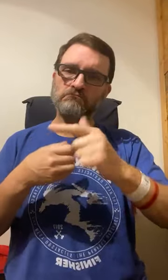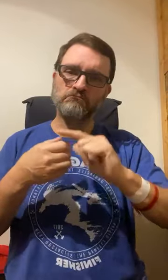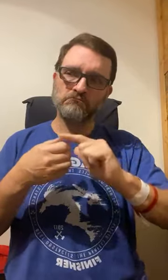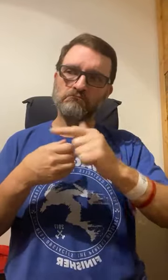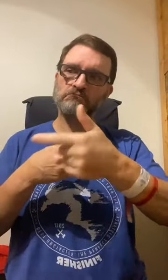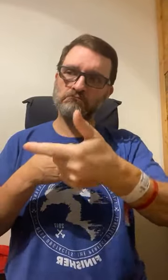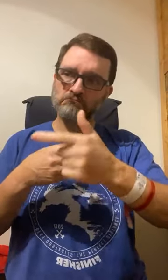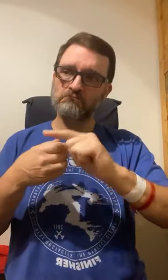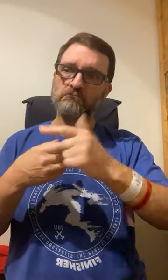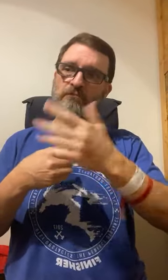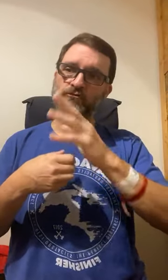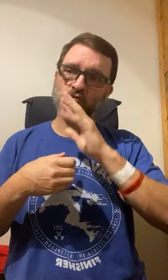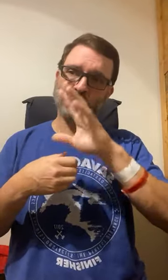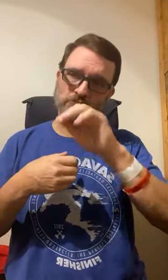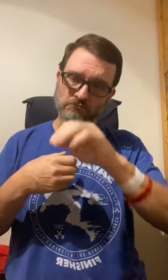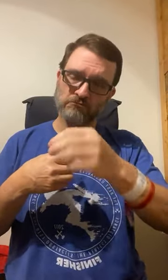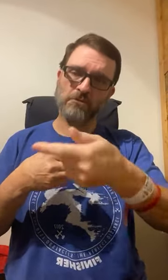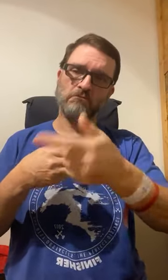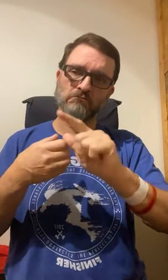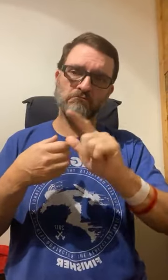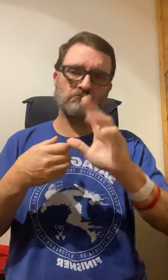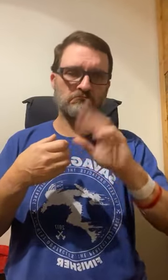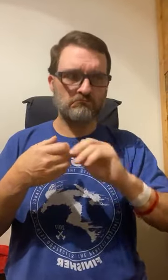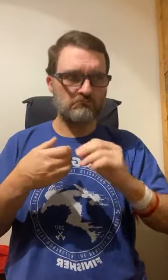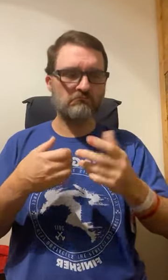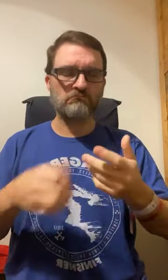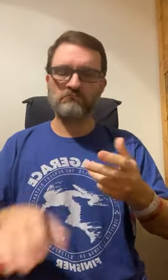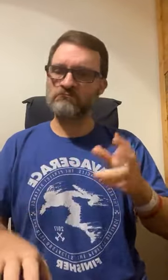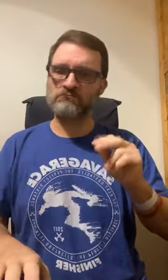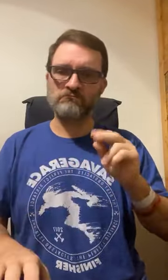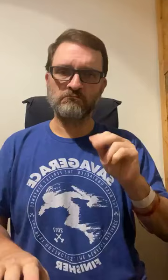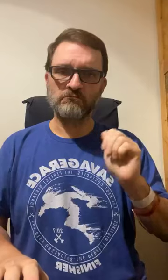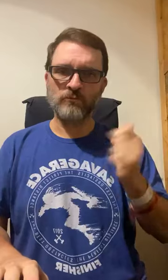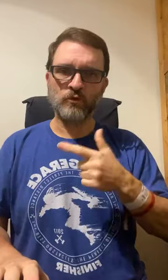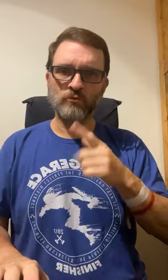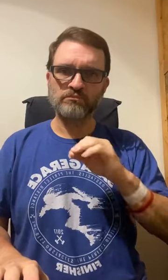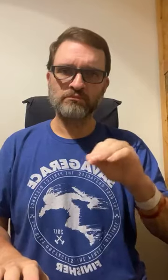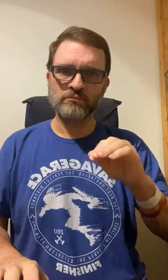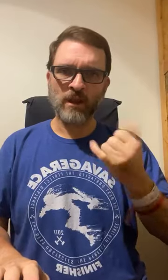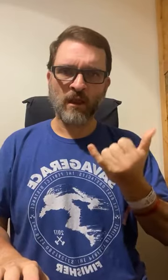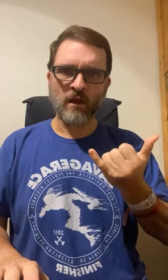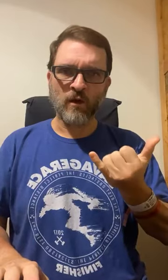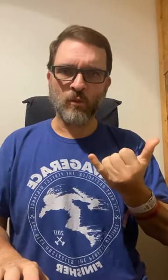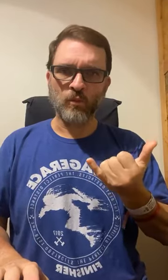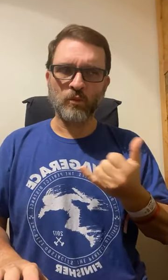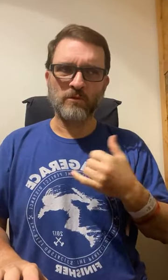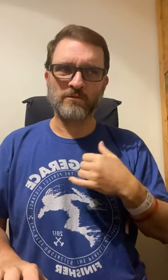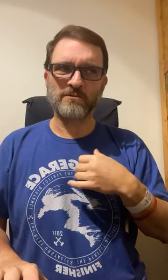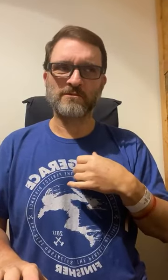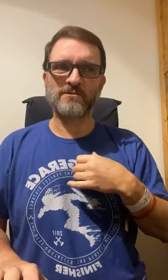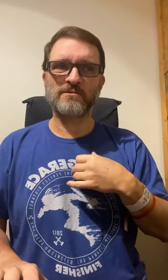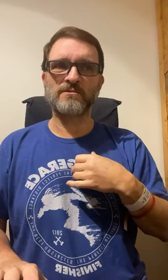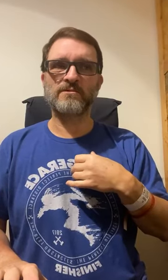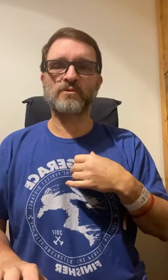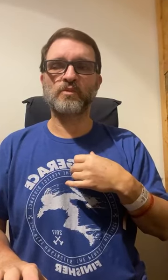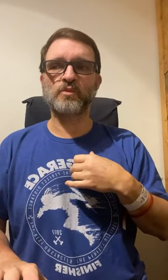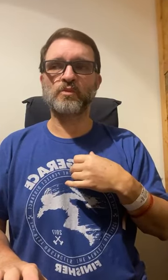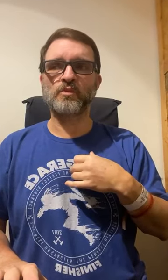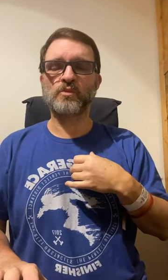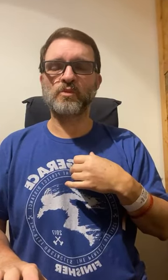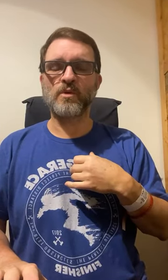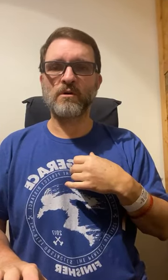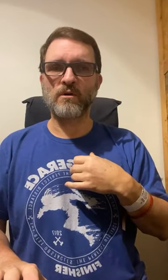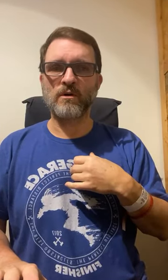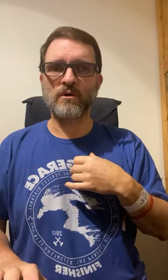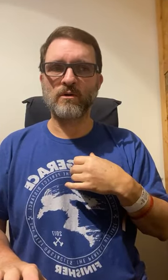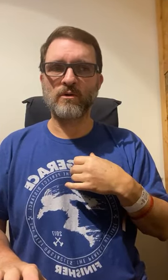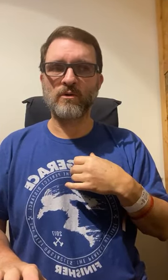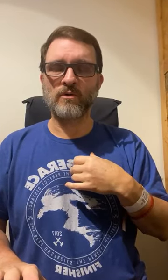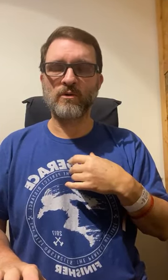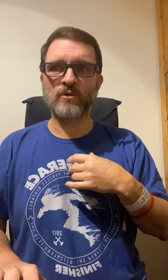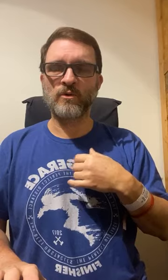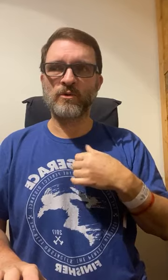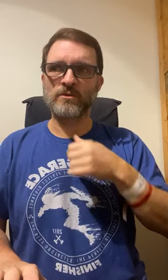I told I could take turns drinking them each a bit at a time. .She said I had to empty all 3 of them right now!